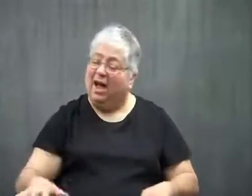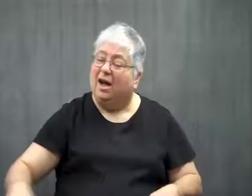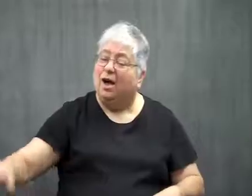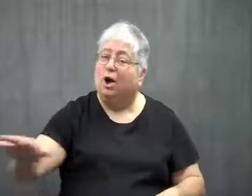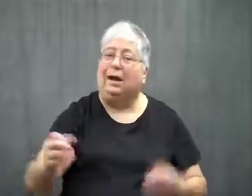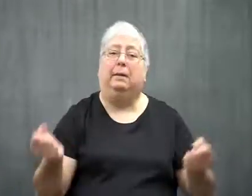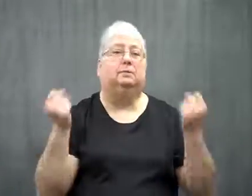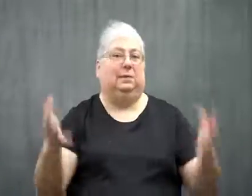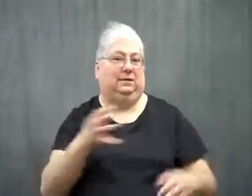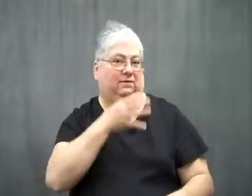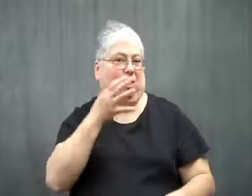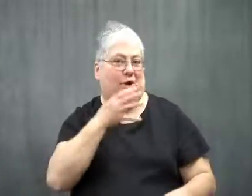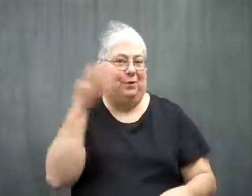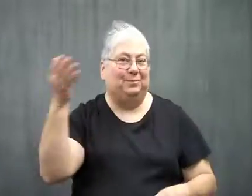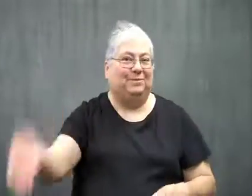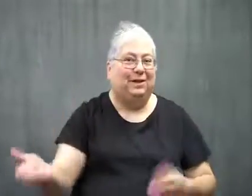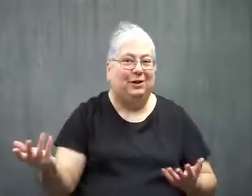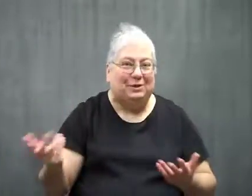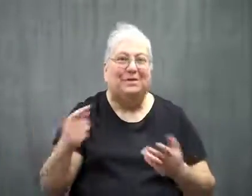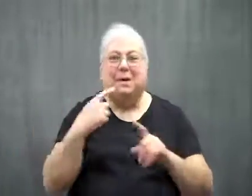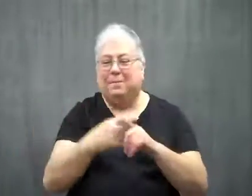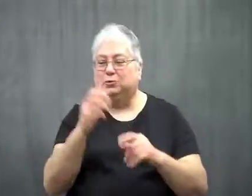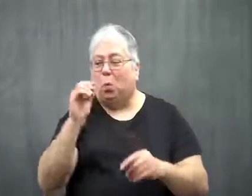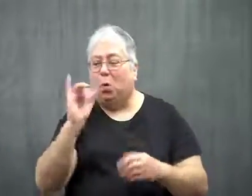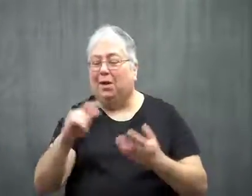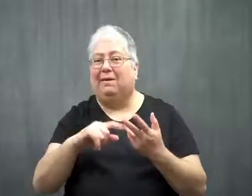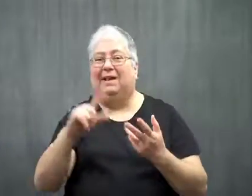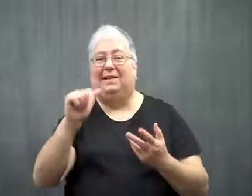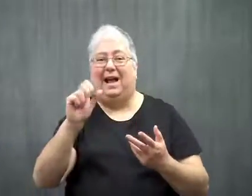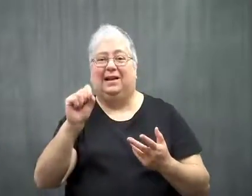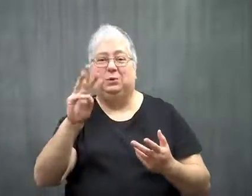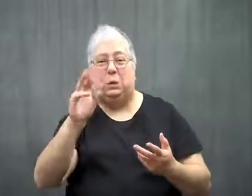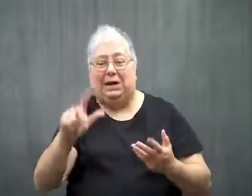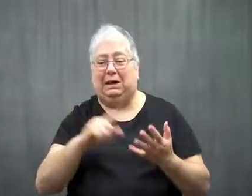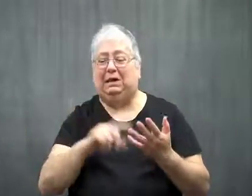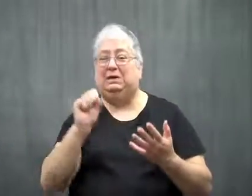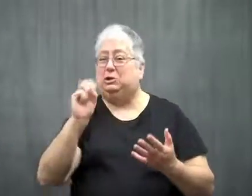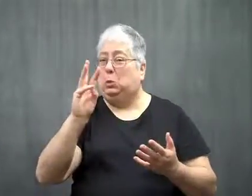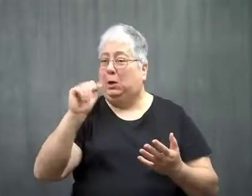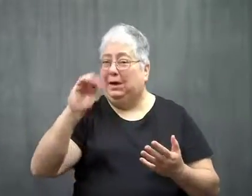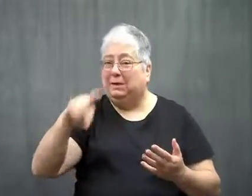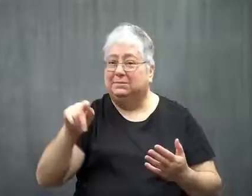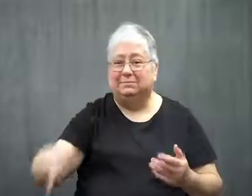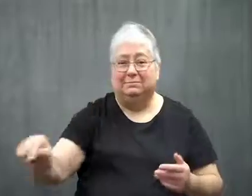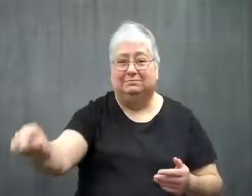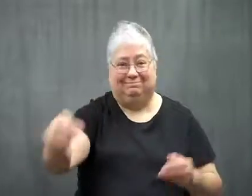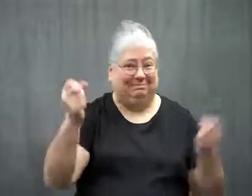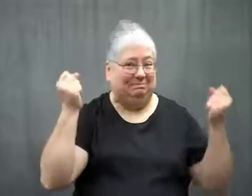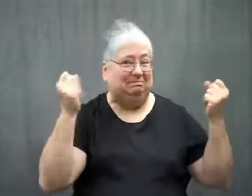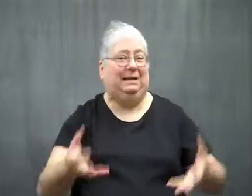This area has a lot of farms, oil and gas wells, and swamps.